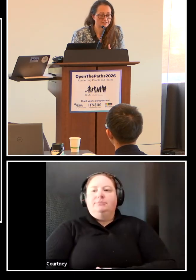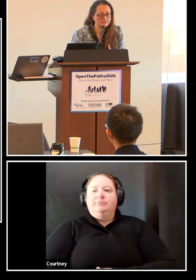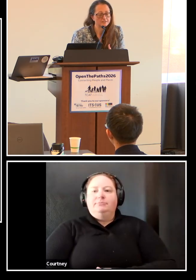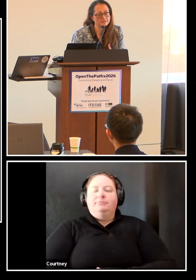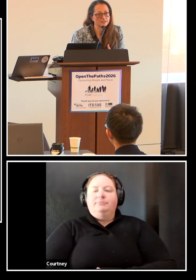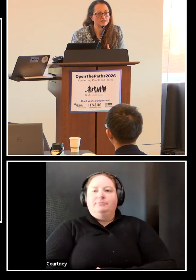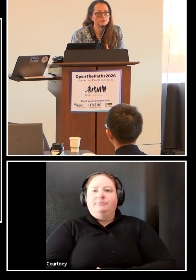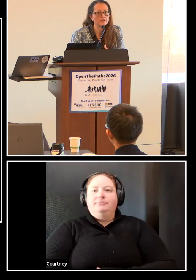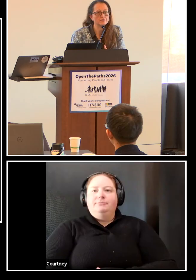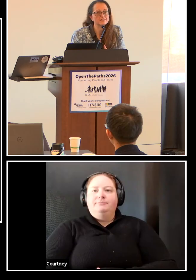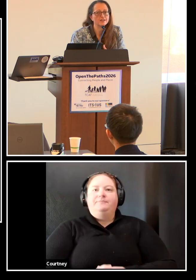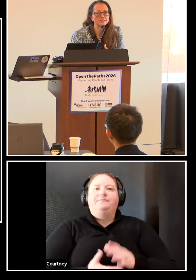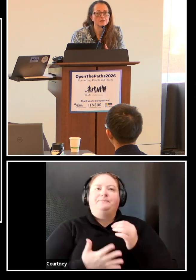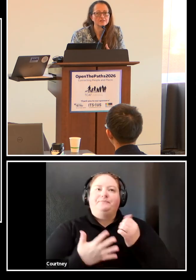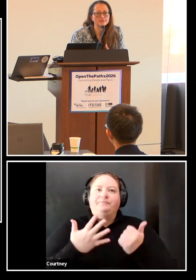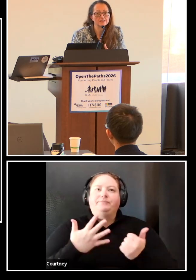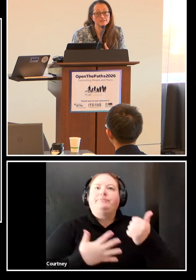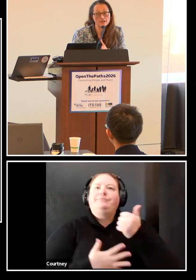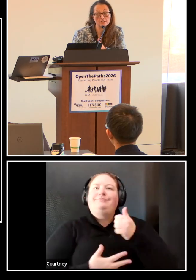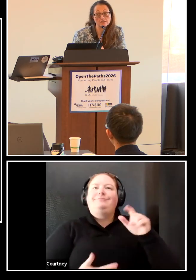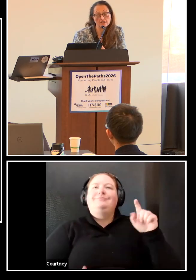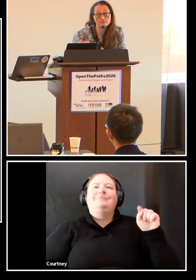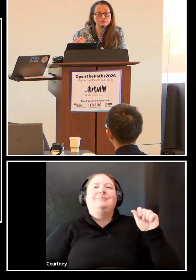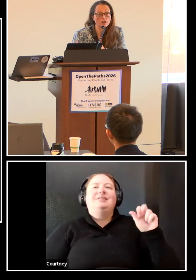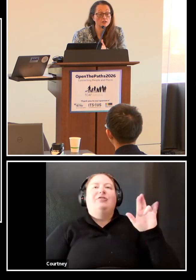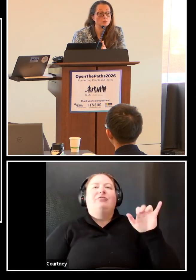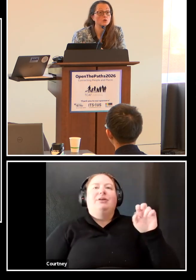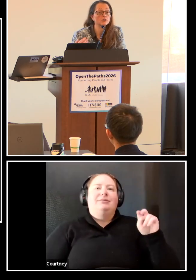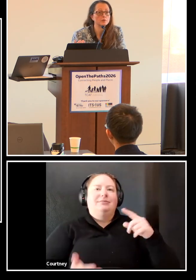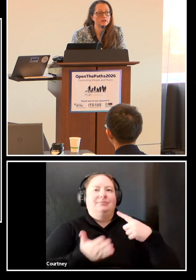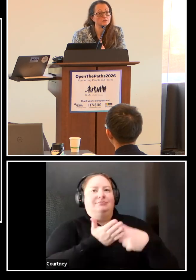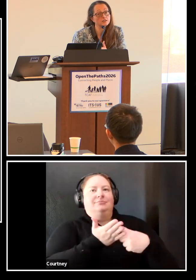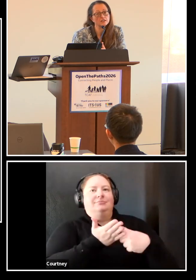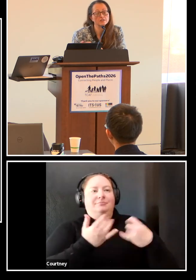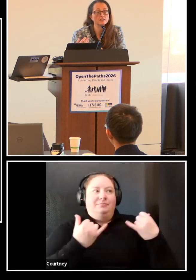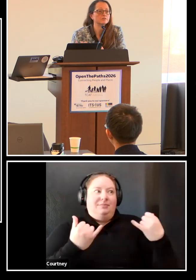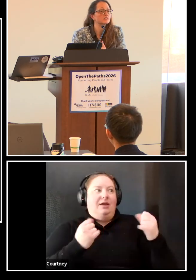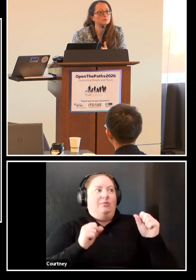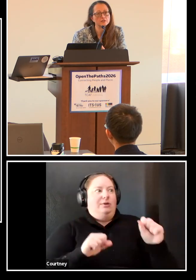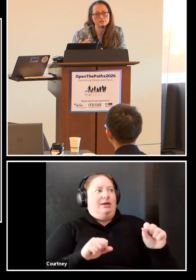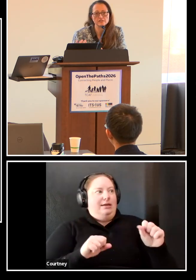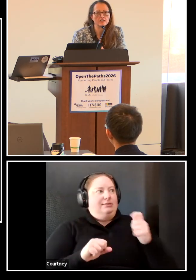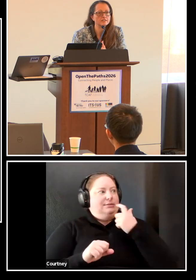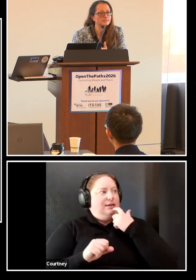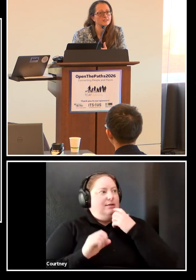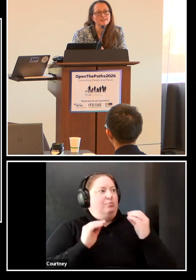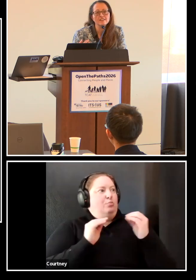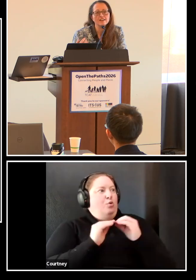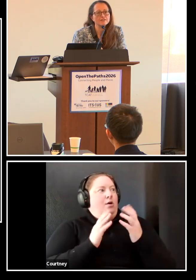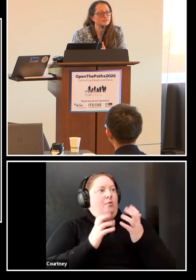that Taran talked about. We can now kind of talk more about well I want to really prioritize every